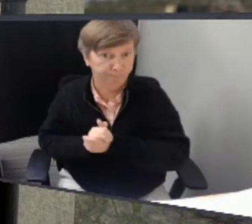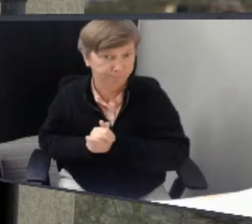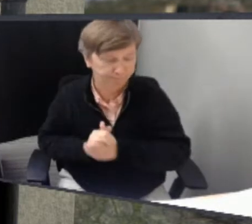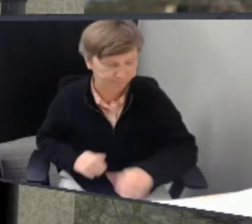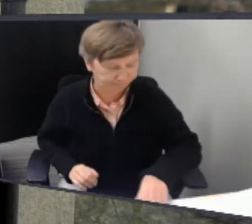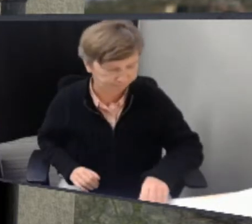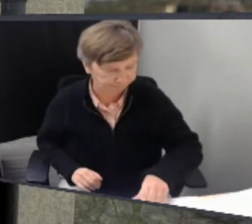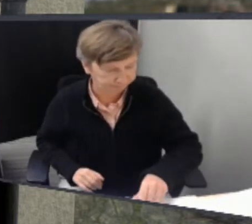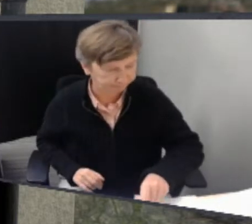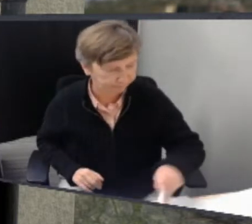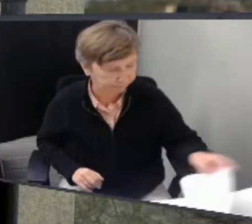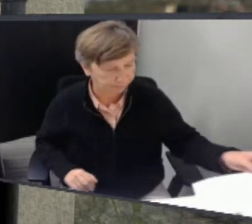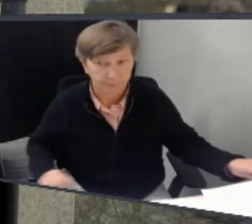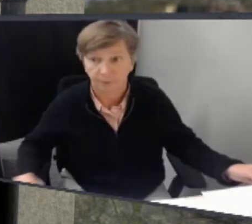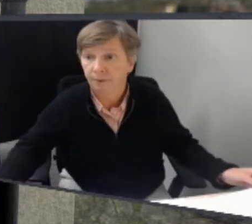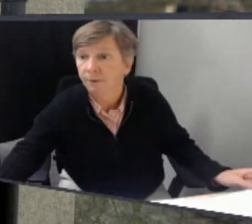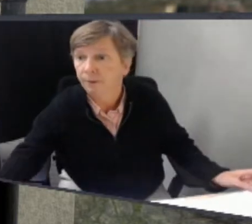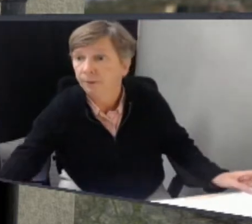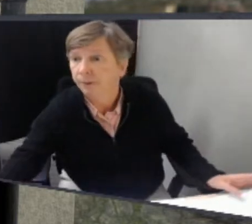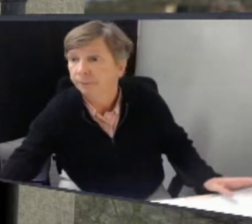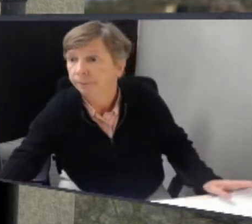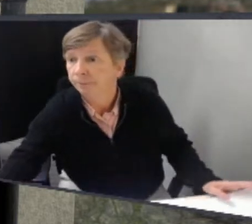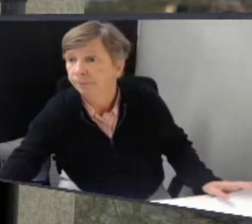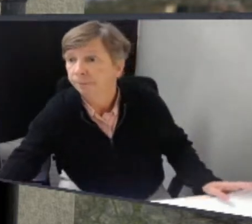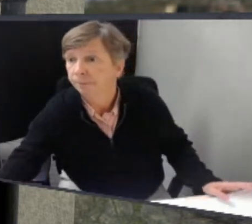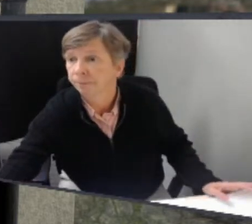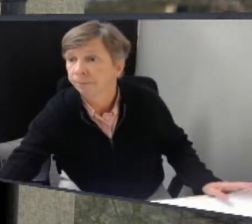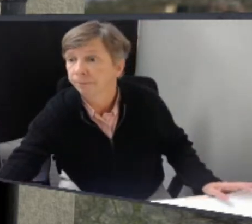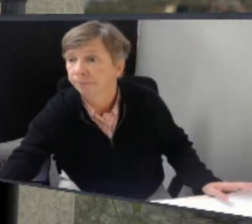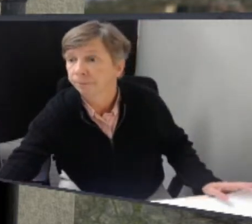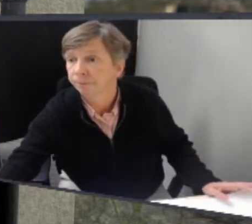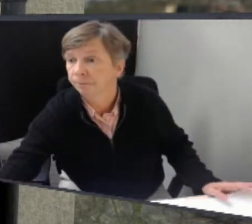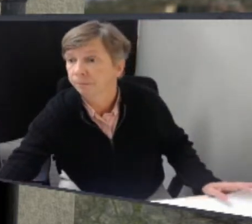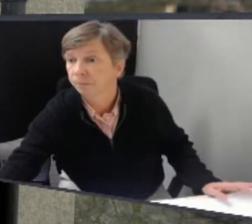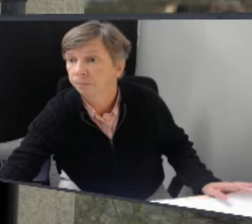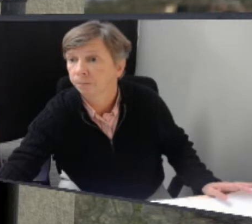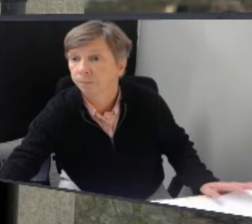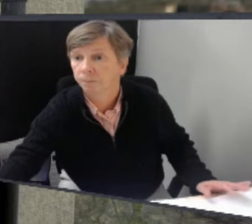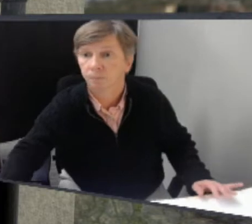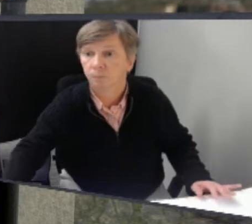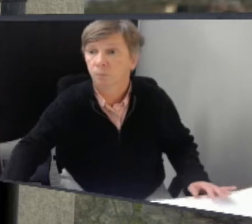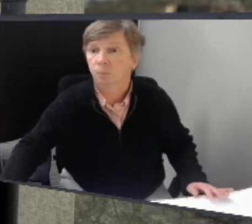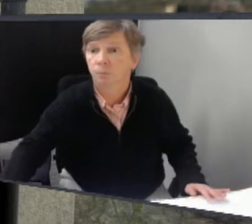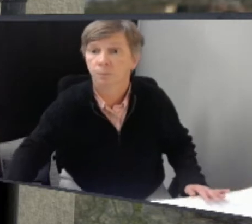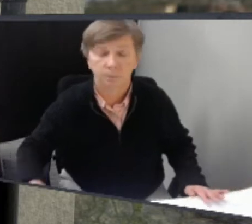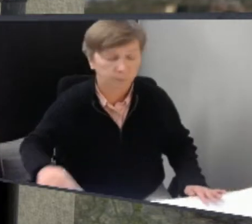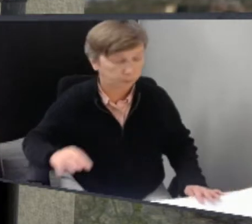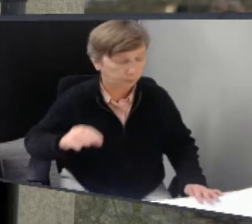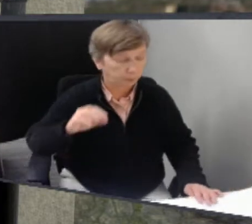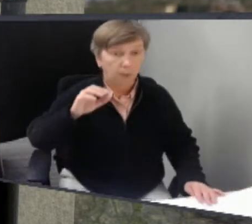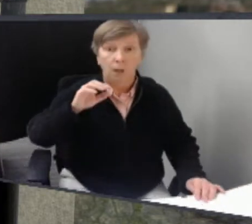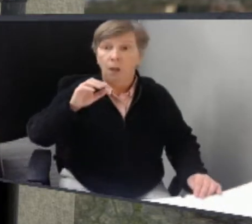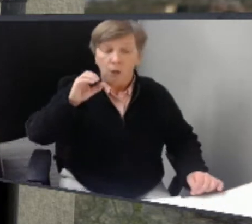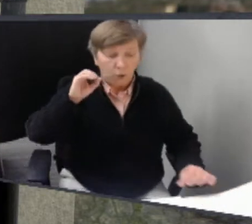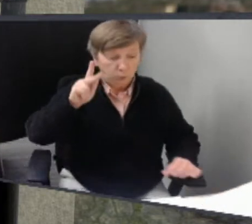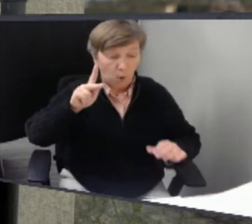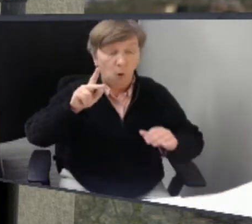generally, but specifically on ASL, and using an interpreter with ASL. And, excuse me, my research is